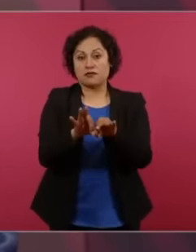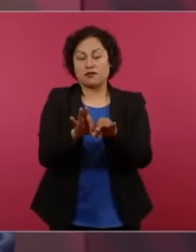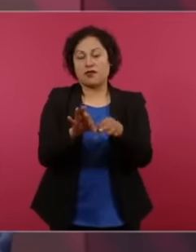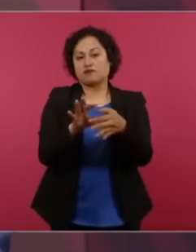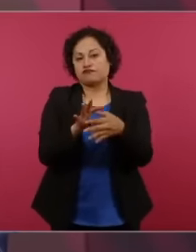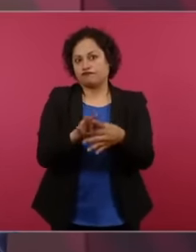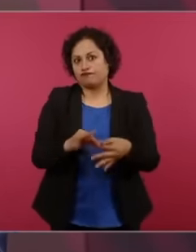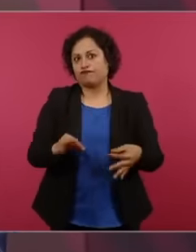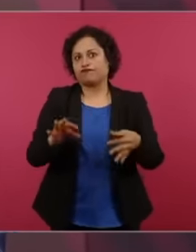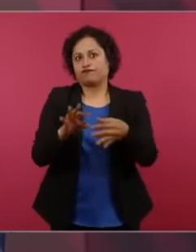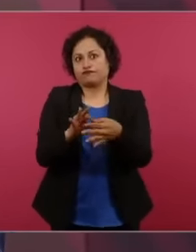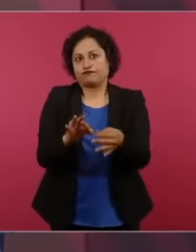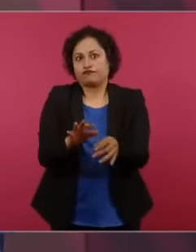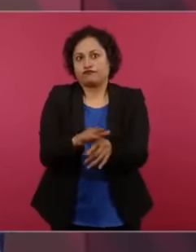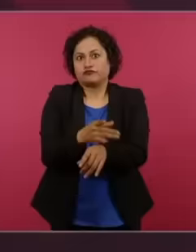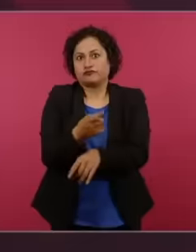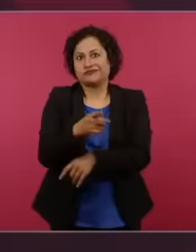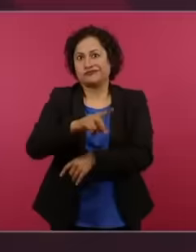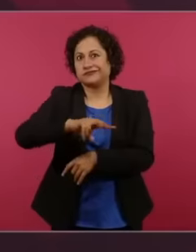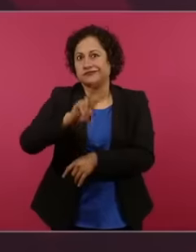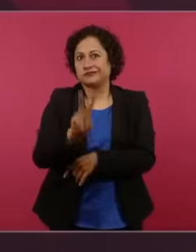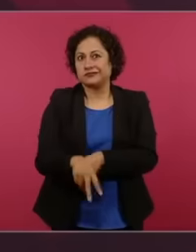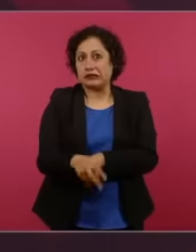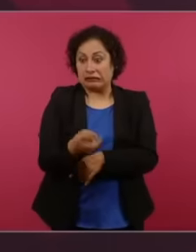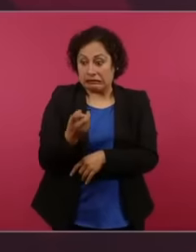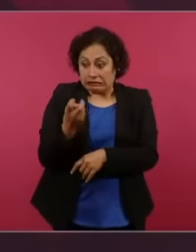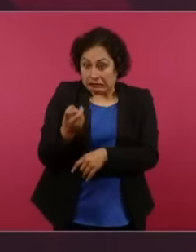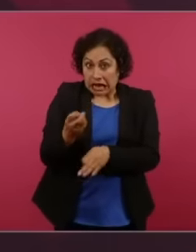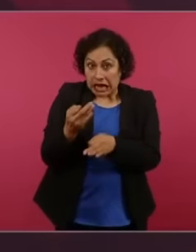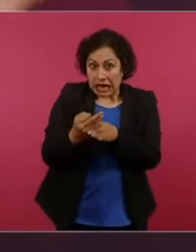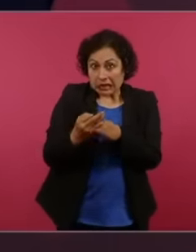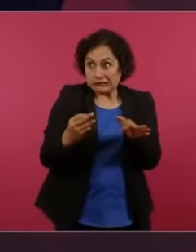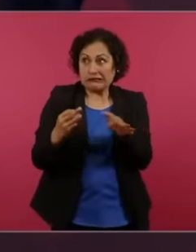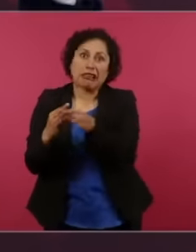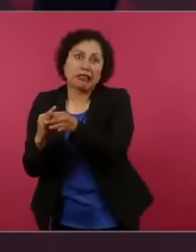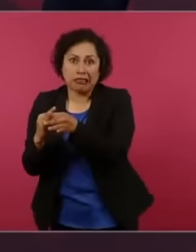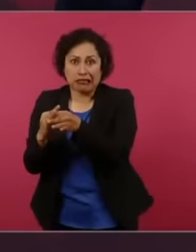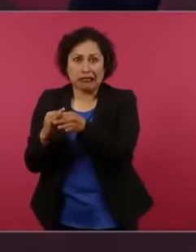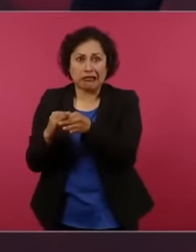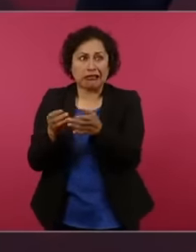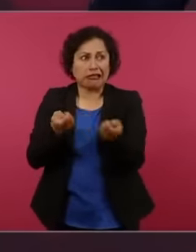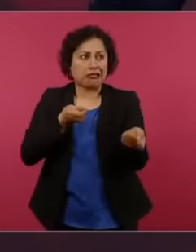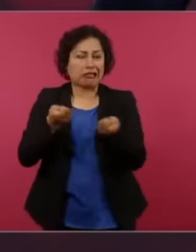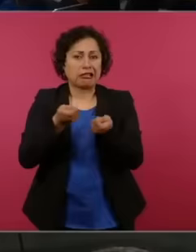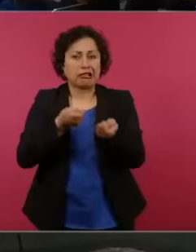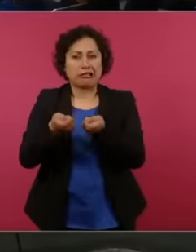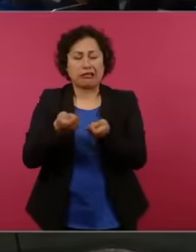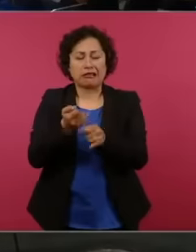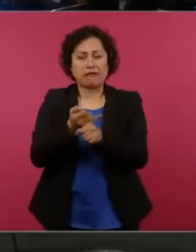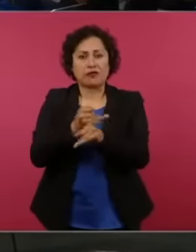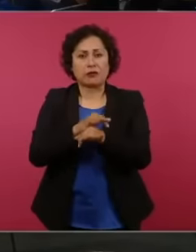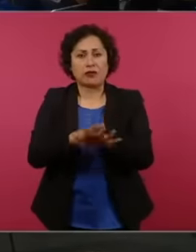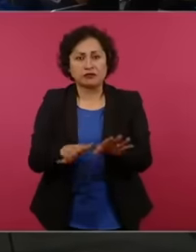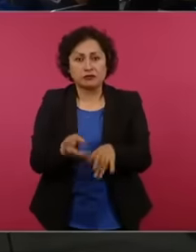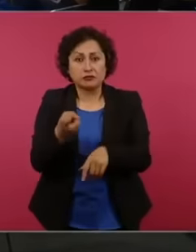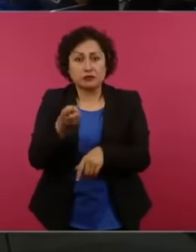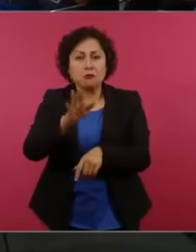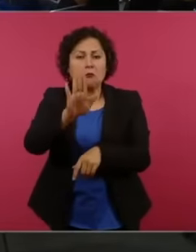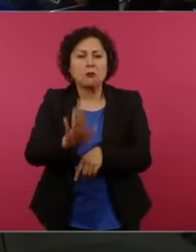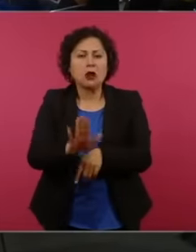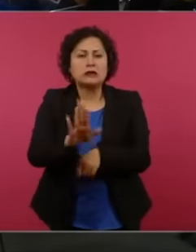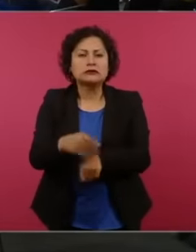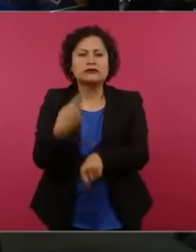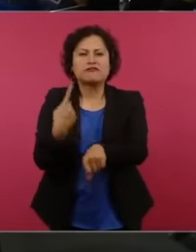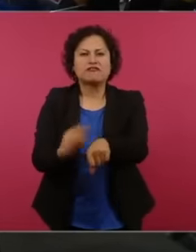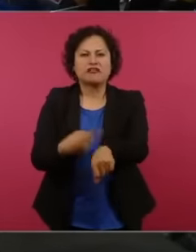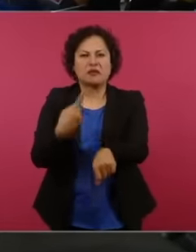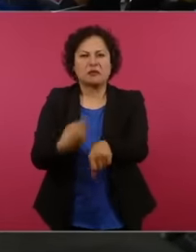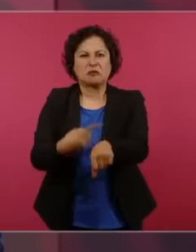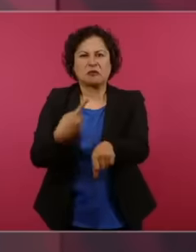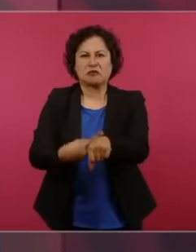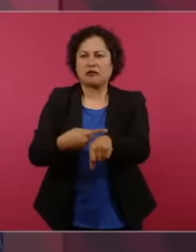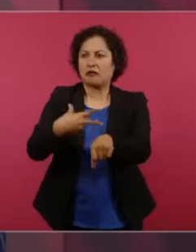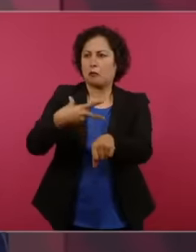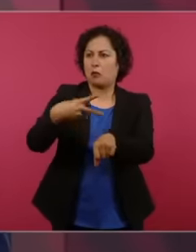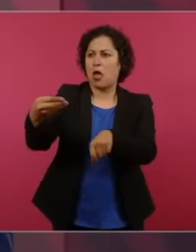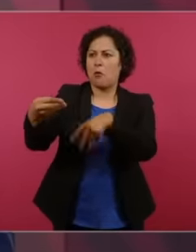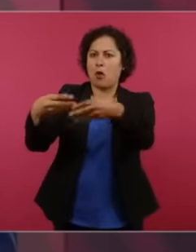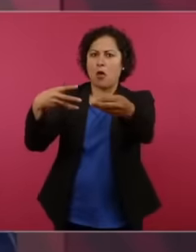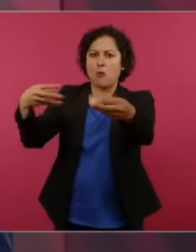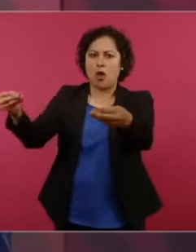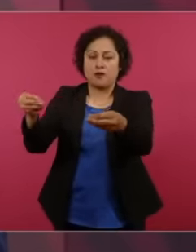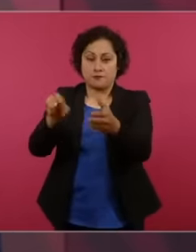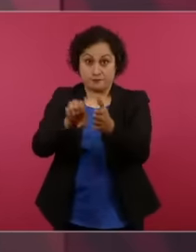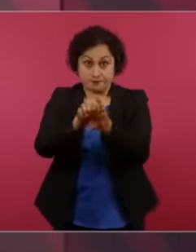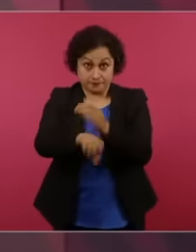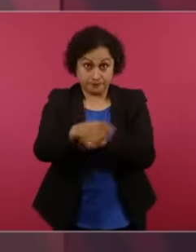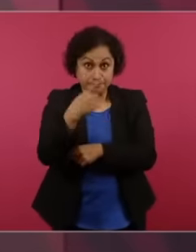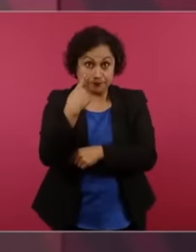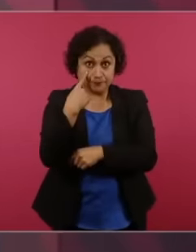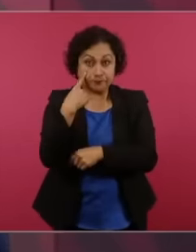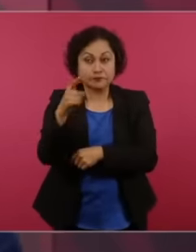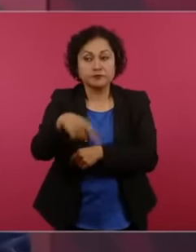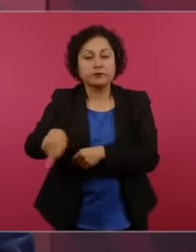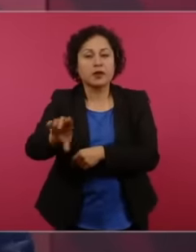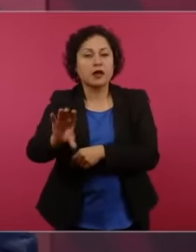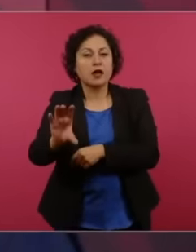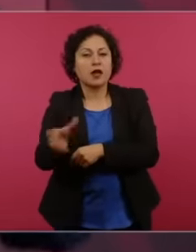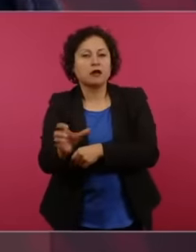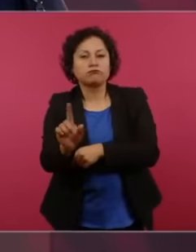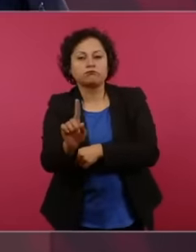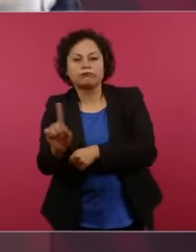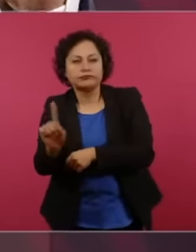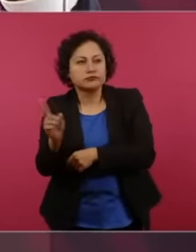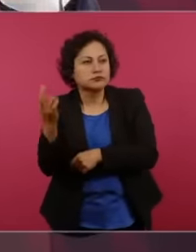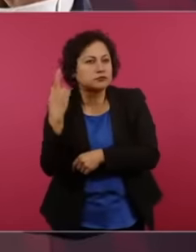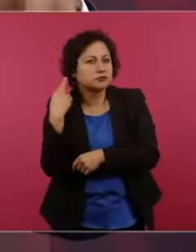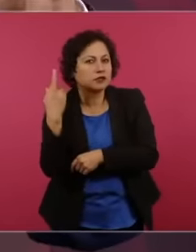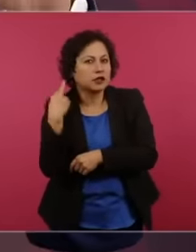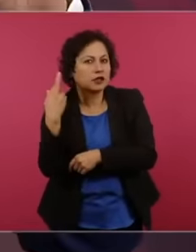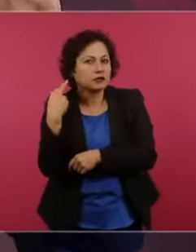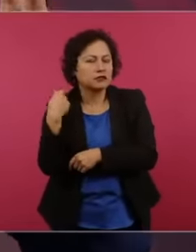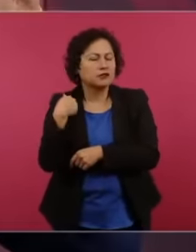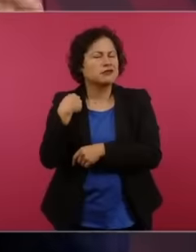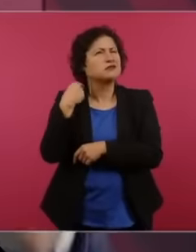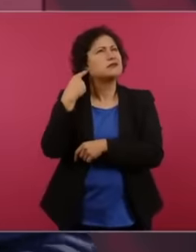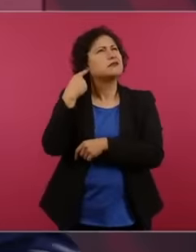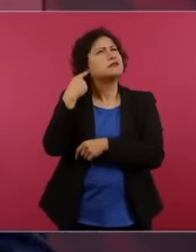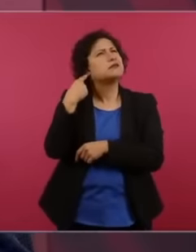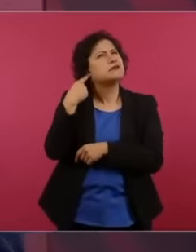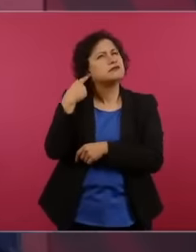pandemic one listens to the radio news anchors women and men how